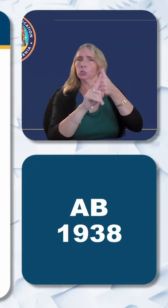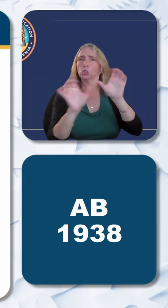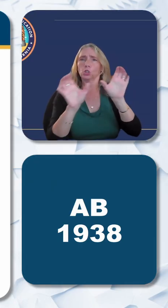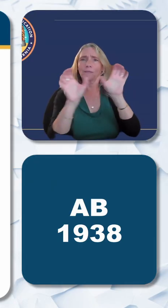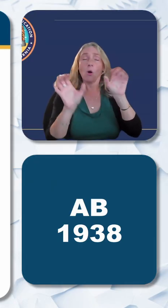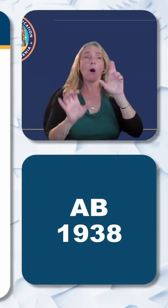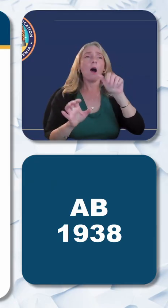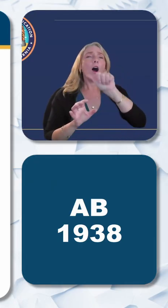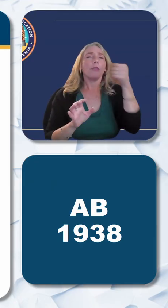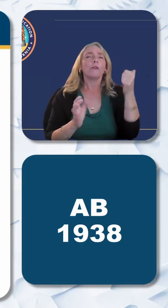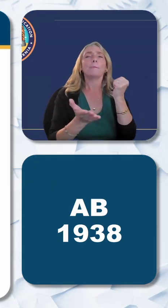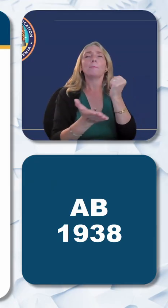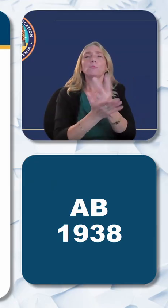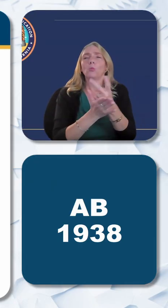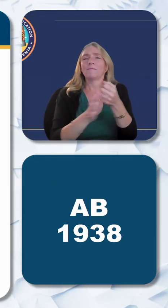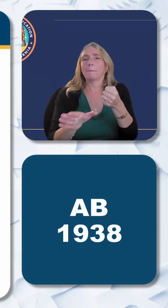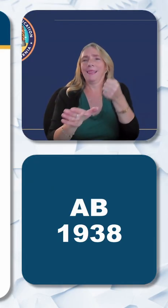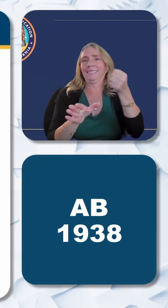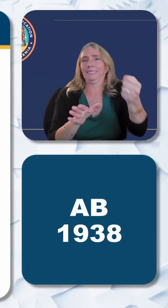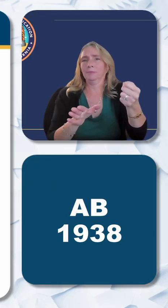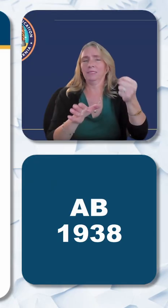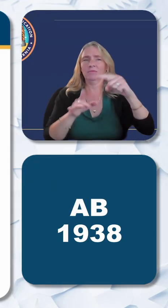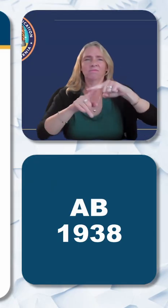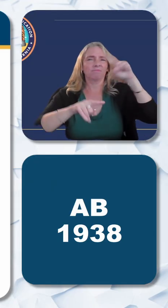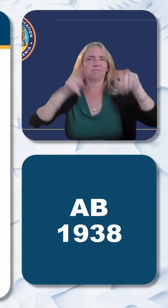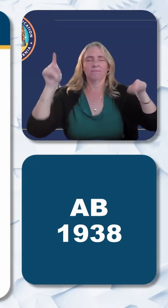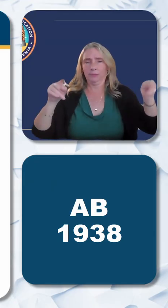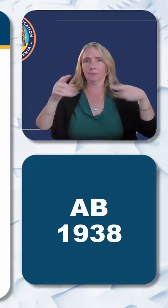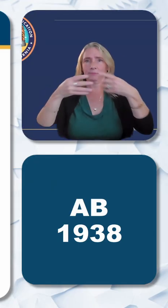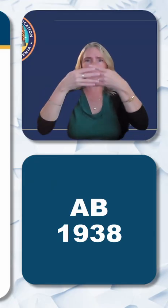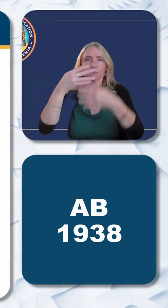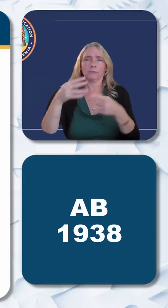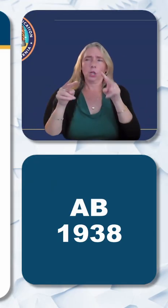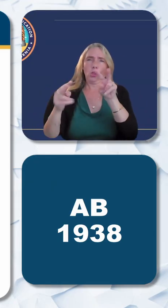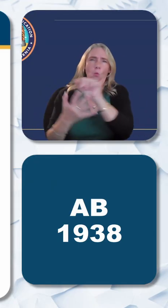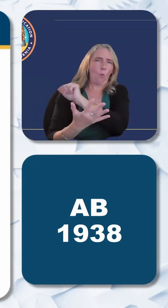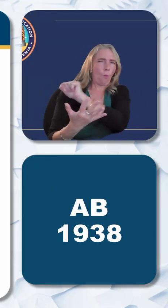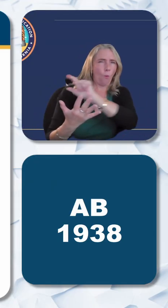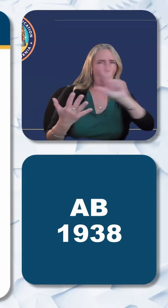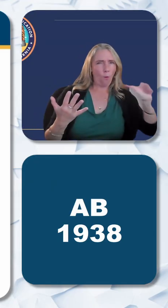Non-public schools that are certified or approved placements.